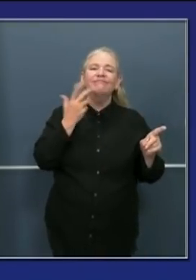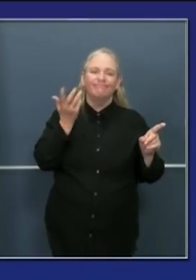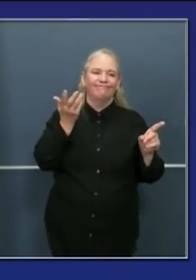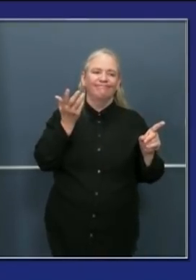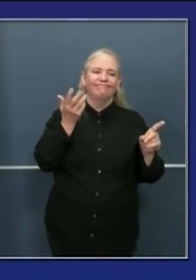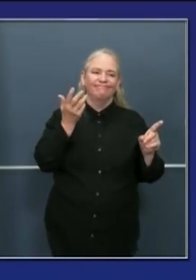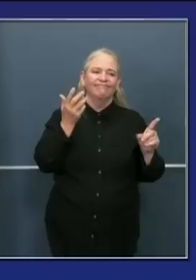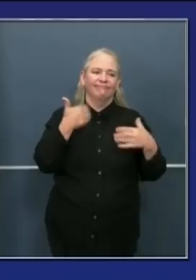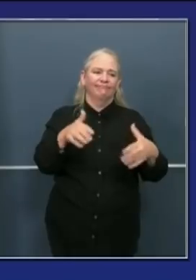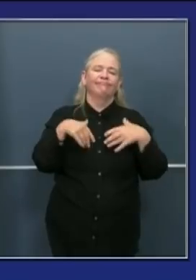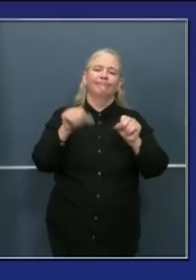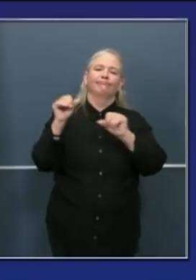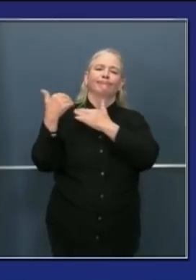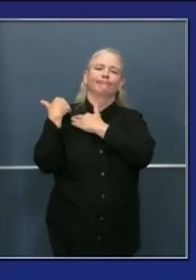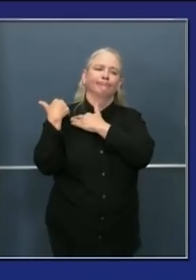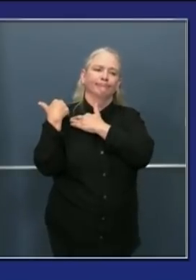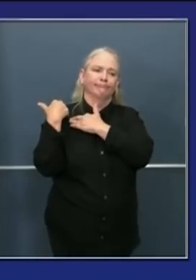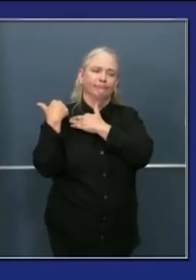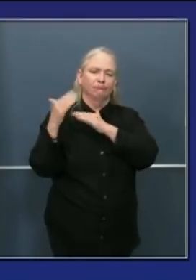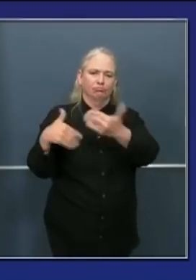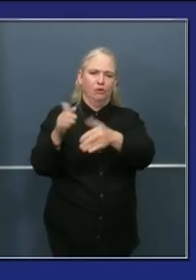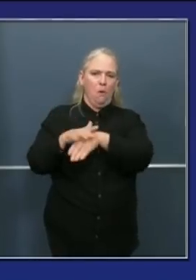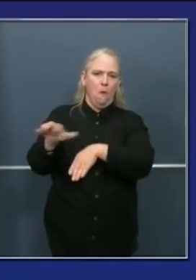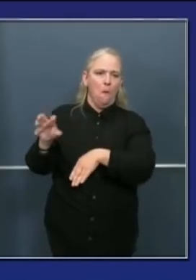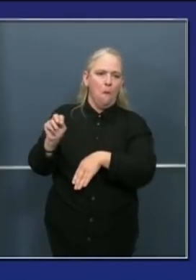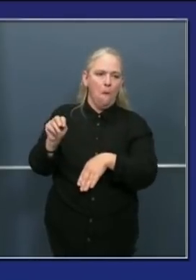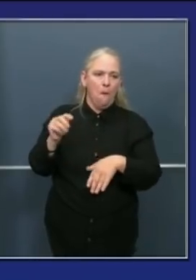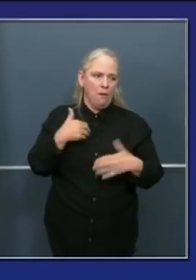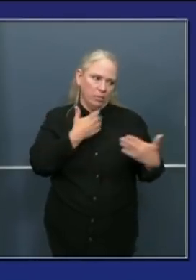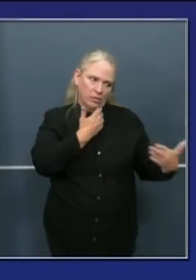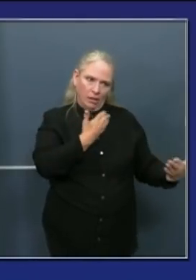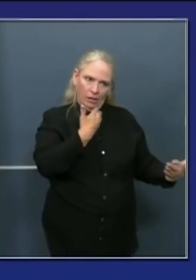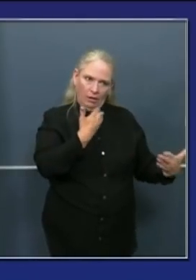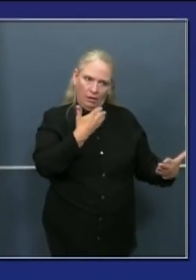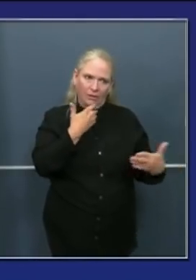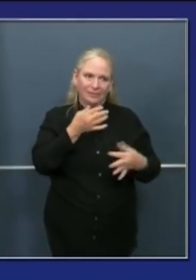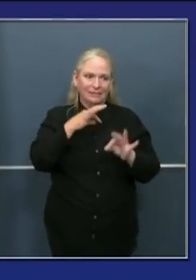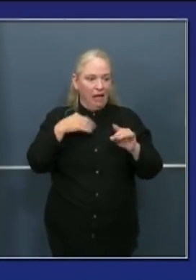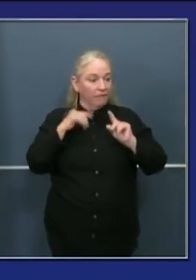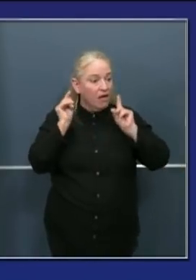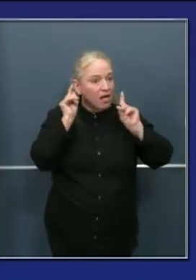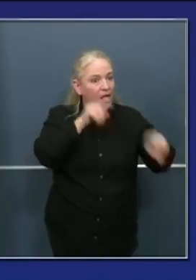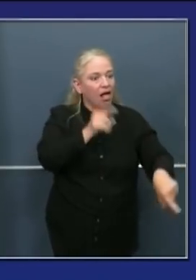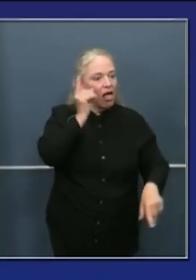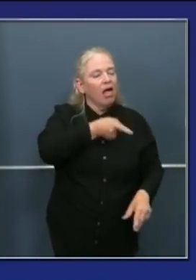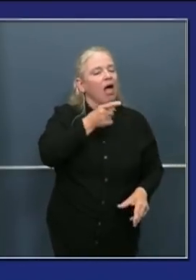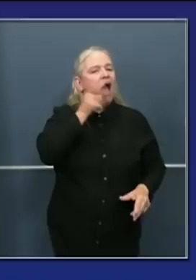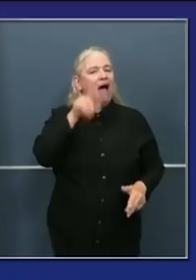BEFORE I CAME ON AIR THAT GLEN COUNTY JUST ACTED SO WE'RE NOT WAITING ACTION FROM GLEN.